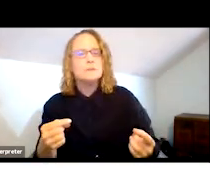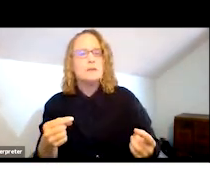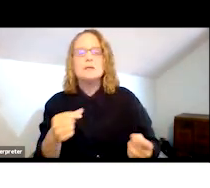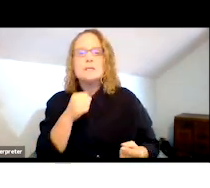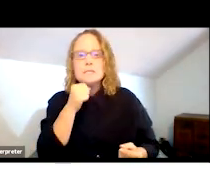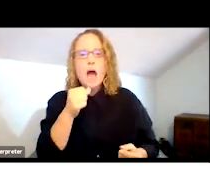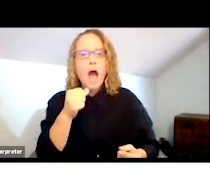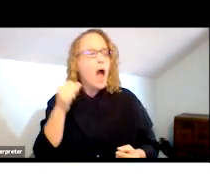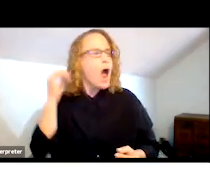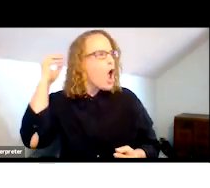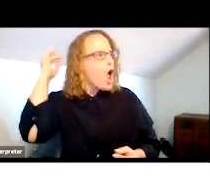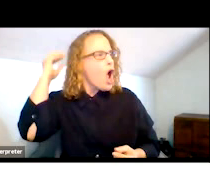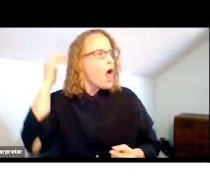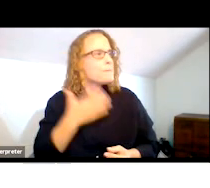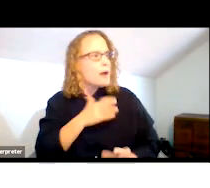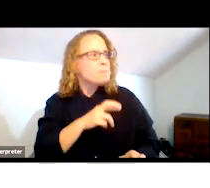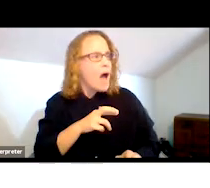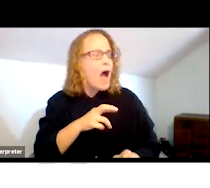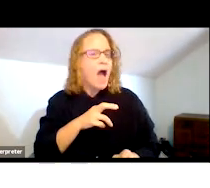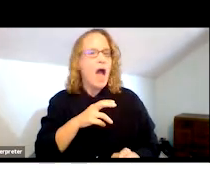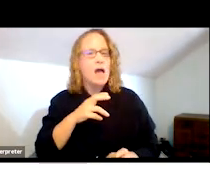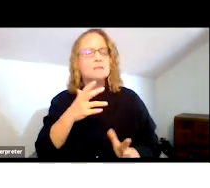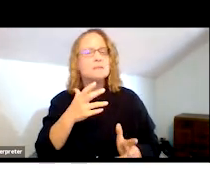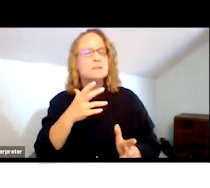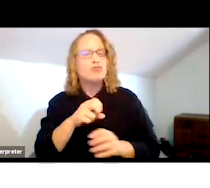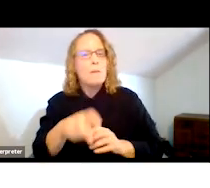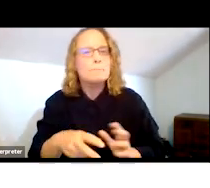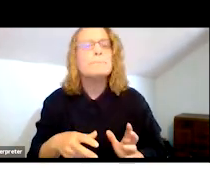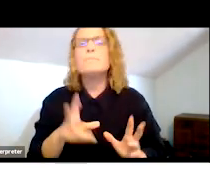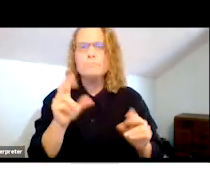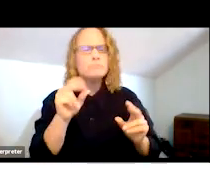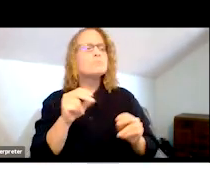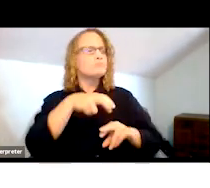with the intent to respond. We're not really listening to understand.